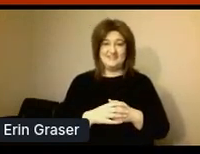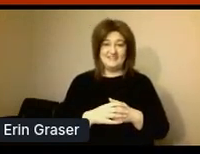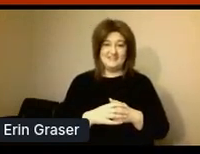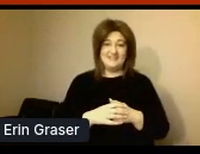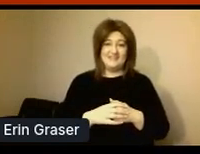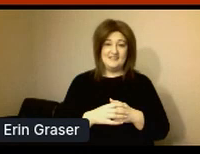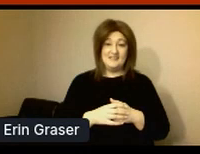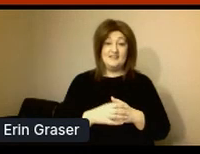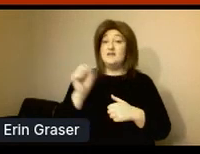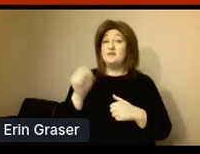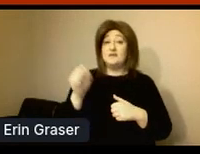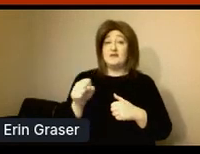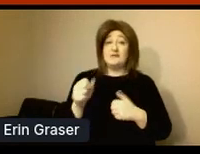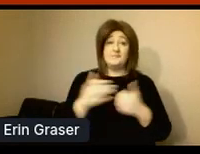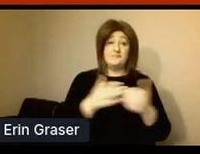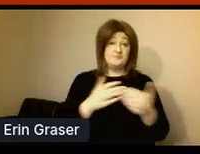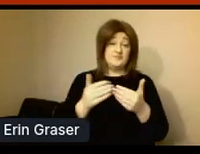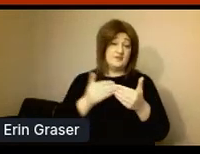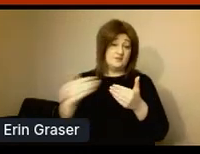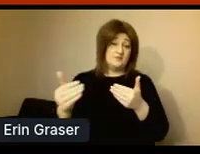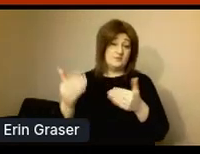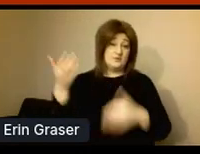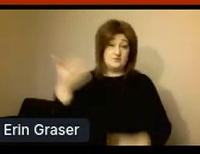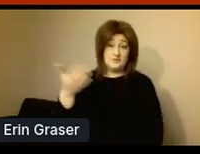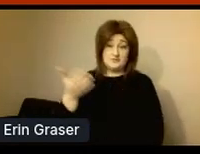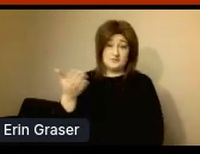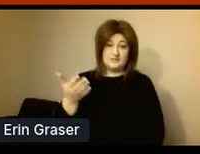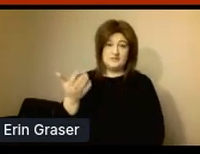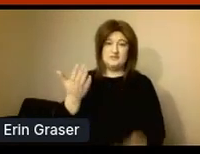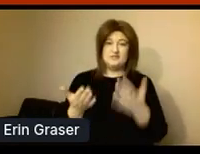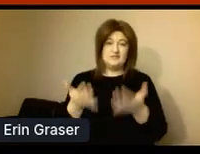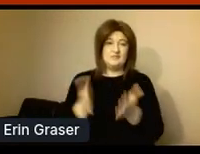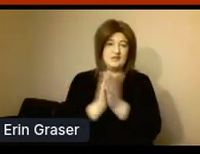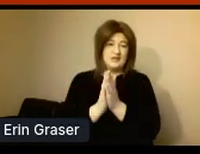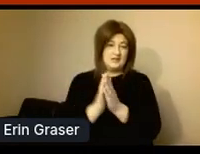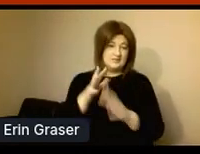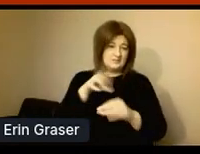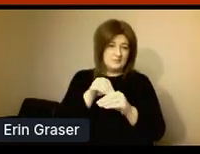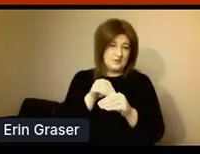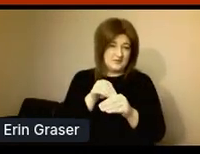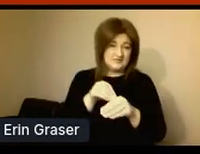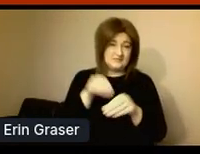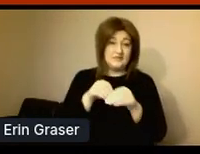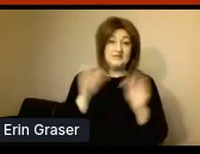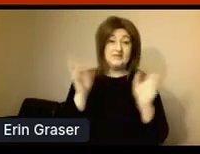So yes, throughout this presentation, I may ask you to participate a little bit in the chat.